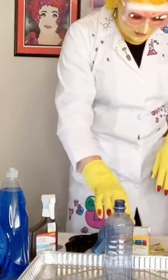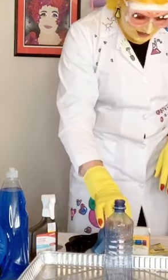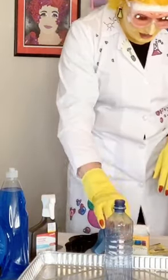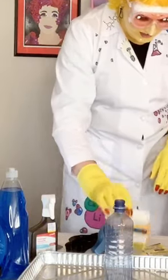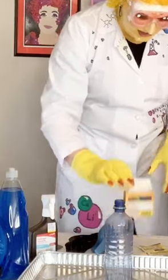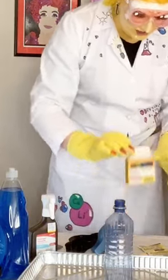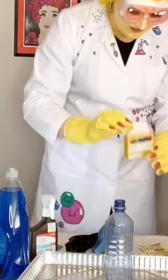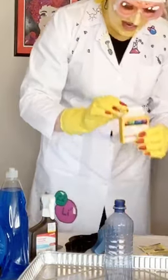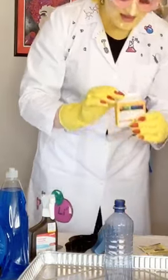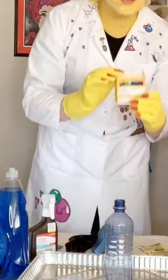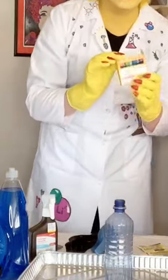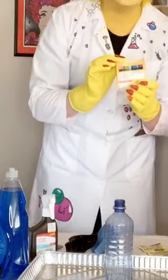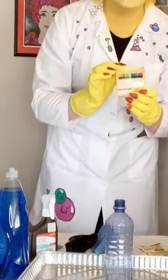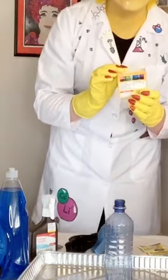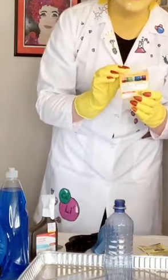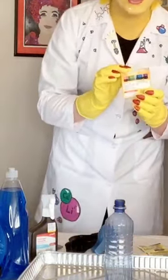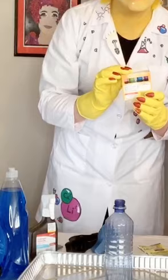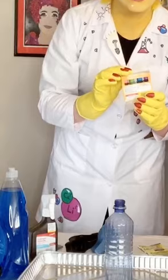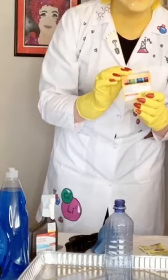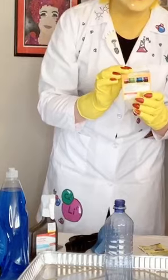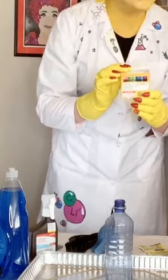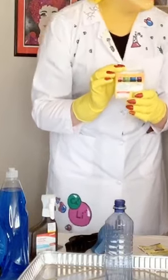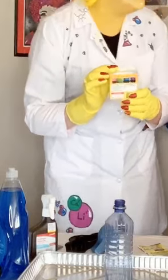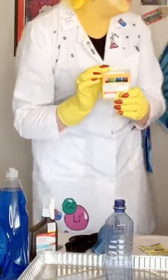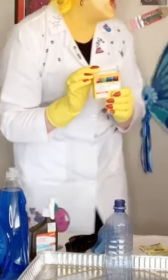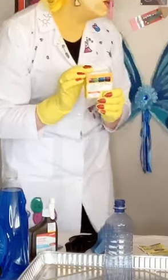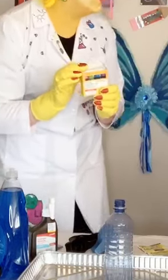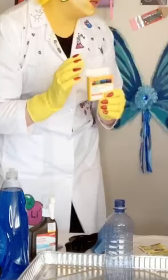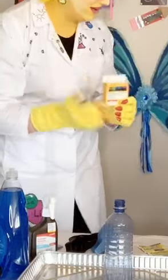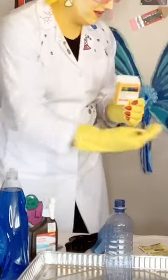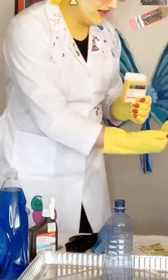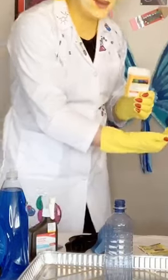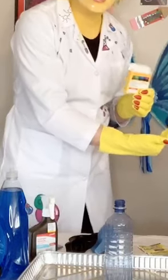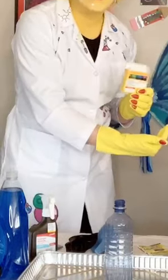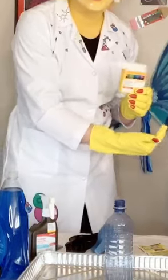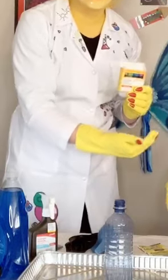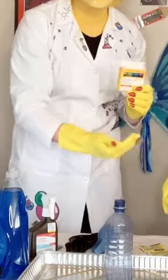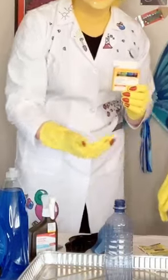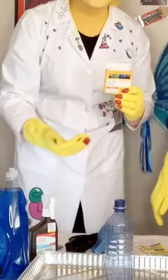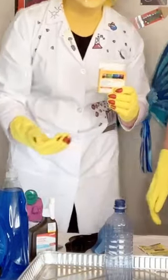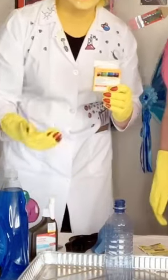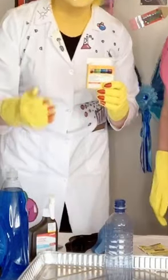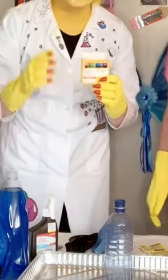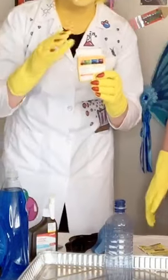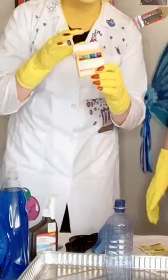we are going to. We have some liquid food coloring, and that can make it look extra... Barb, I'm gonna have you step in just a little bit. I feel like I'm taking over